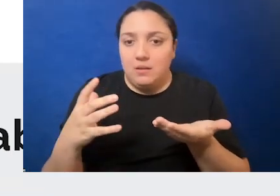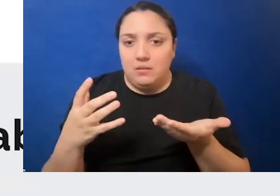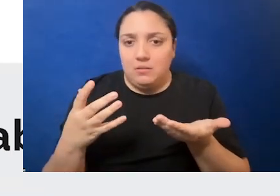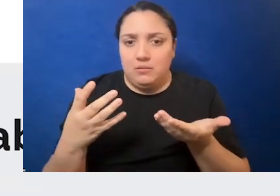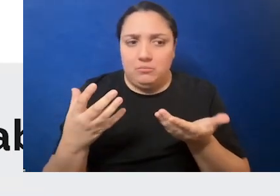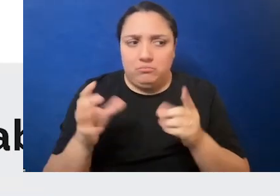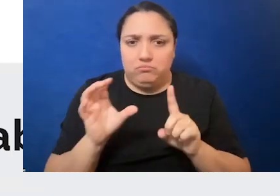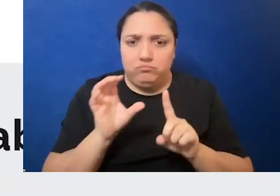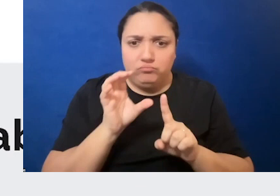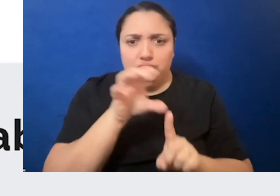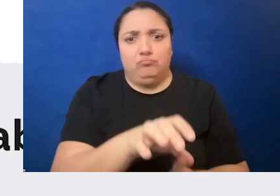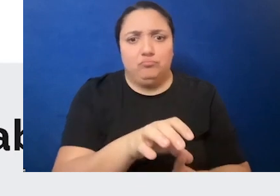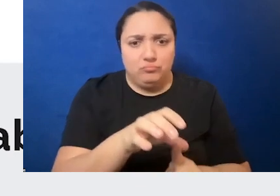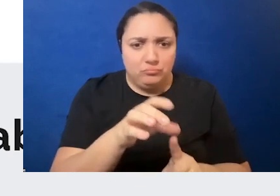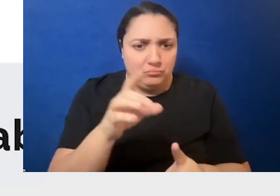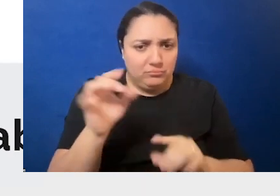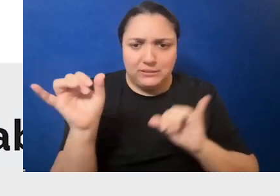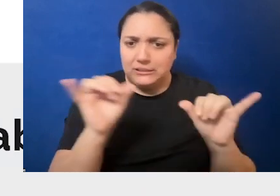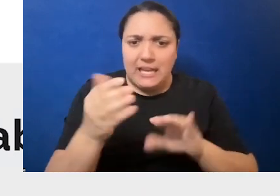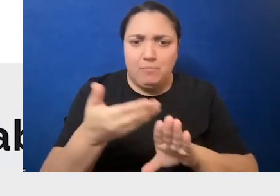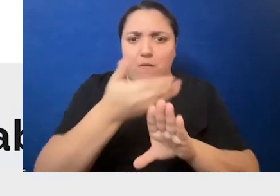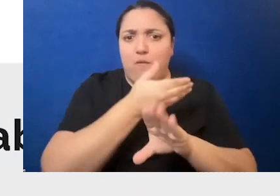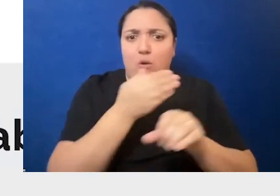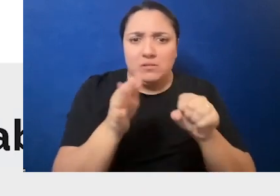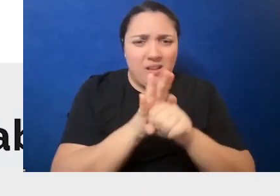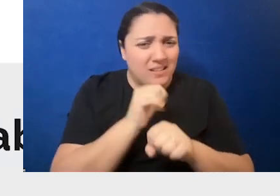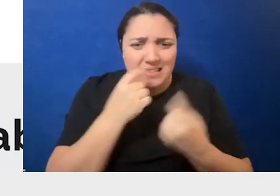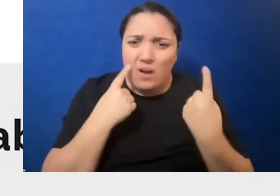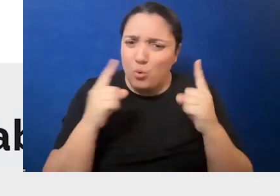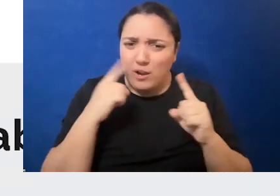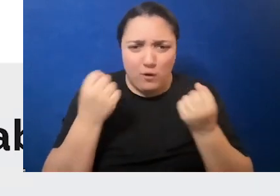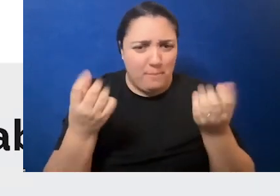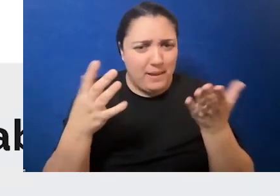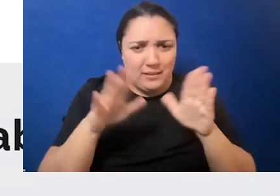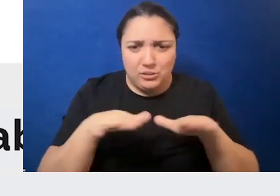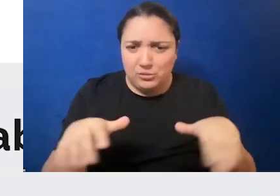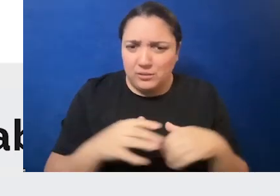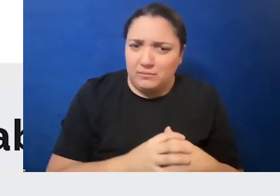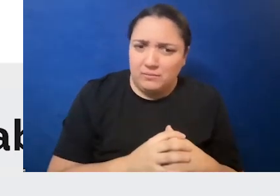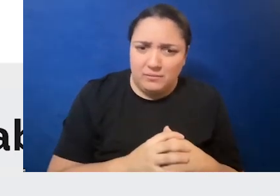THE TEACHERS ARE PUTTING THE SAME TYPES OF DEMANDS AS PRE PANDEMIC FOR THE KIDS AND THAT